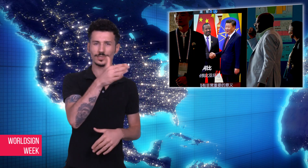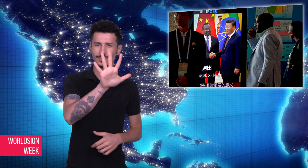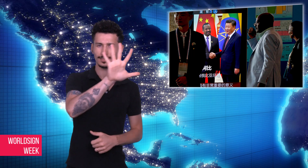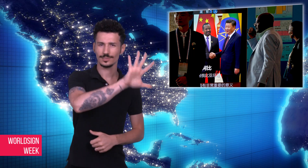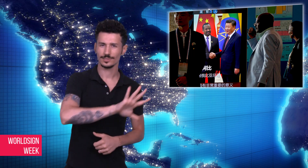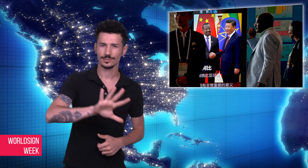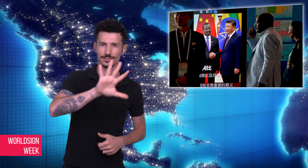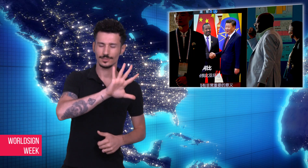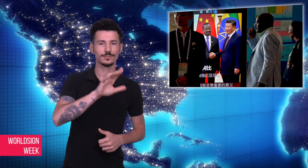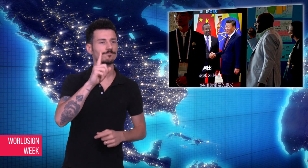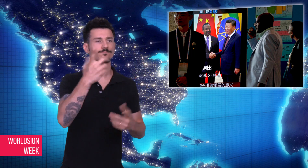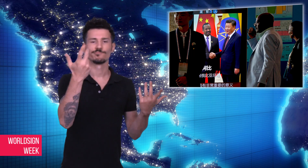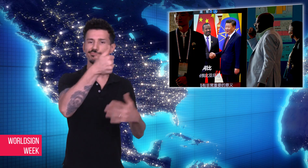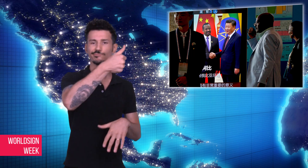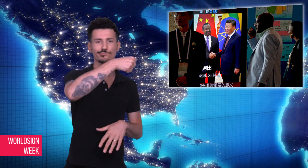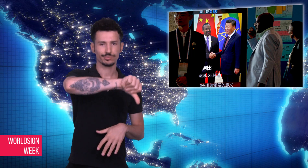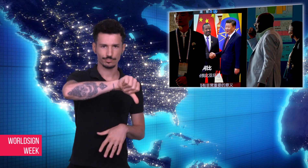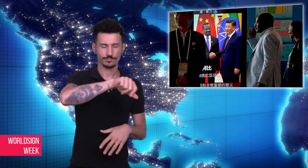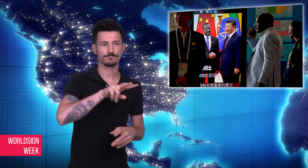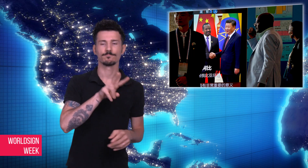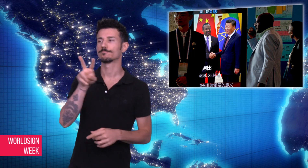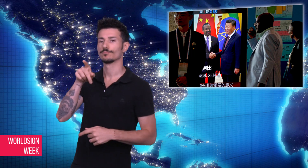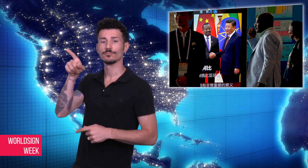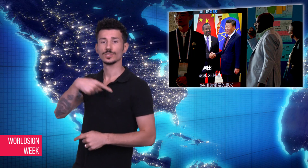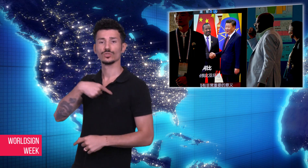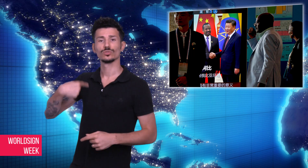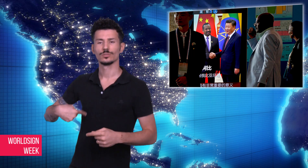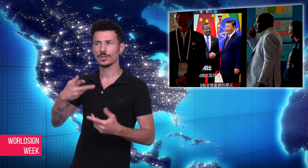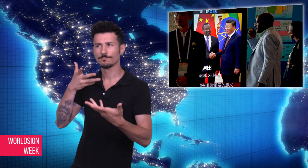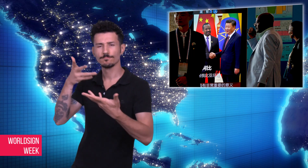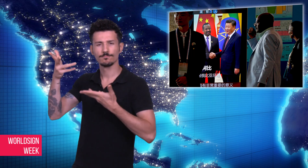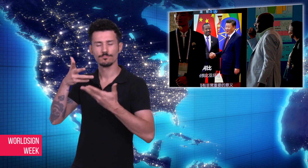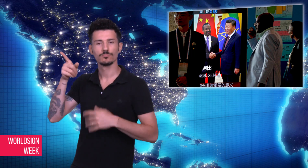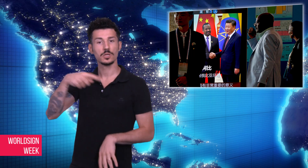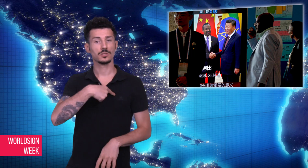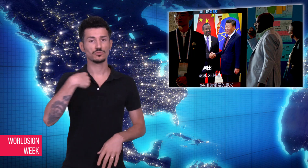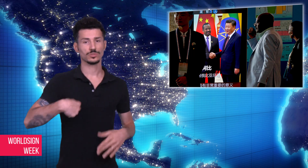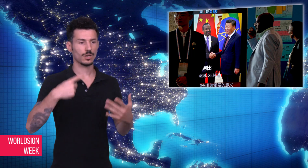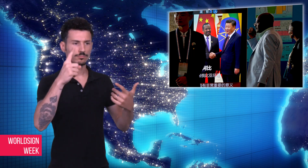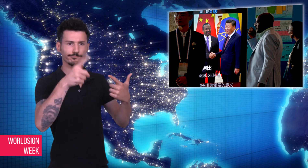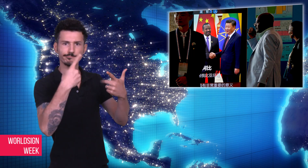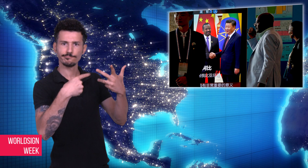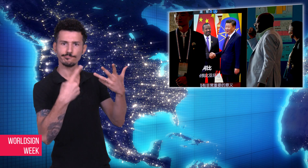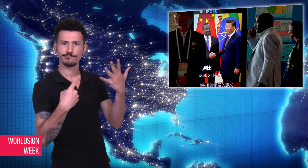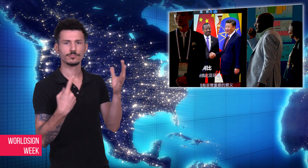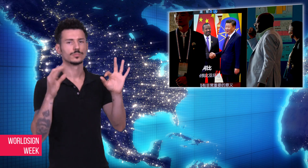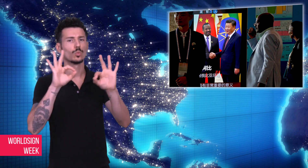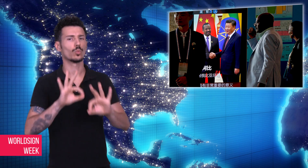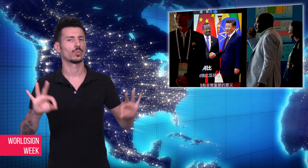are accepting offers from China which often do not include any conditions,